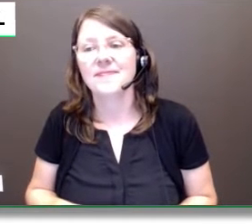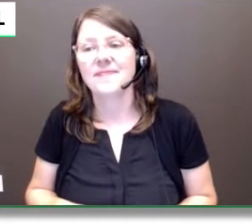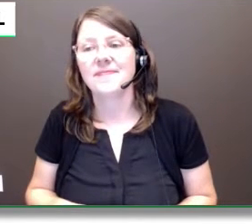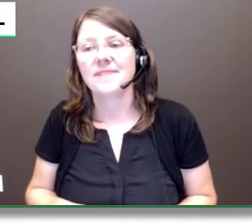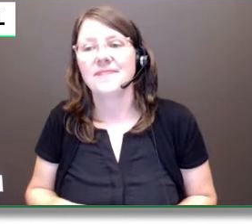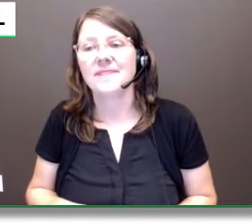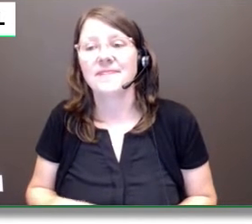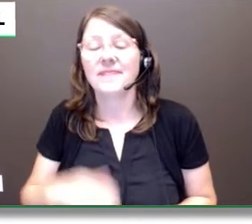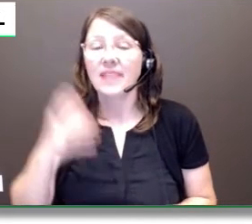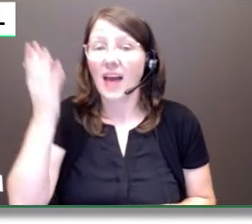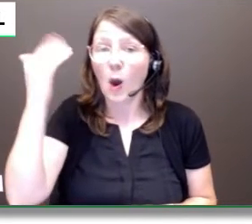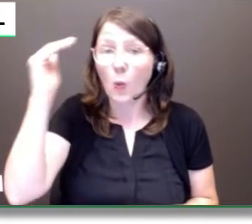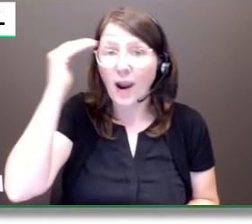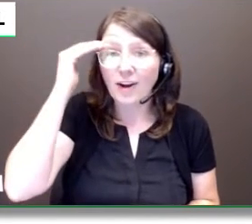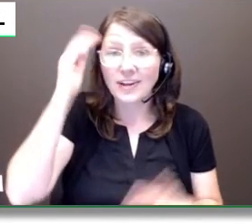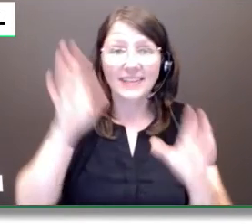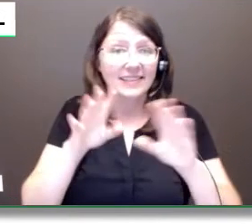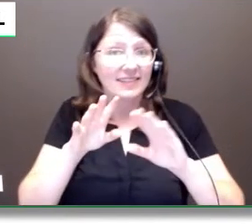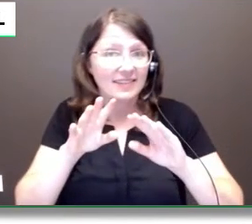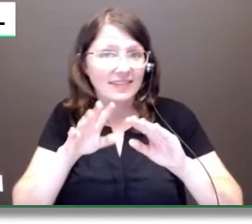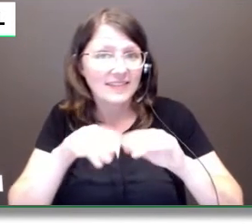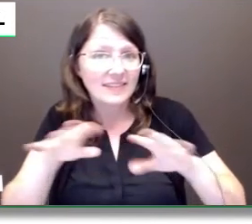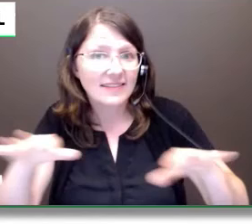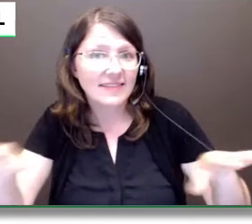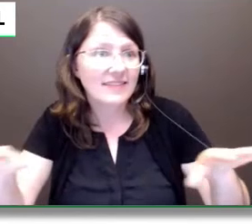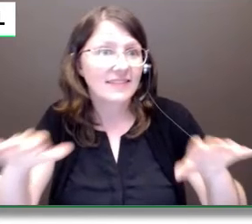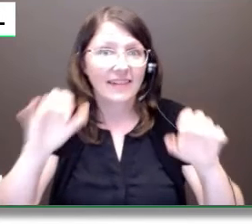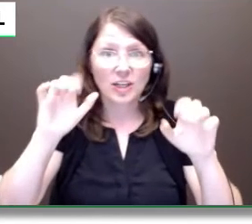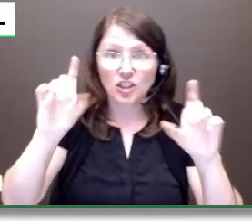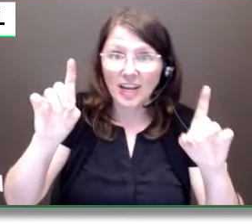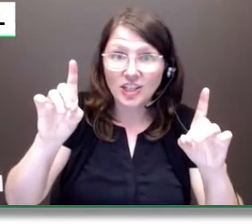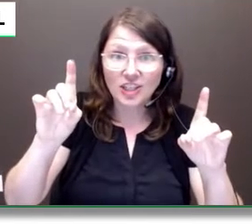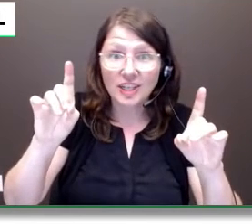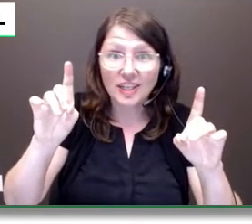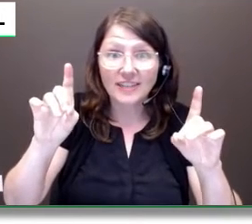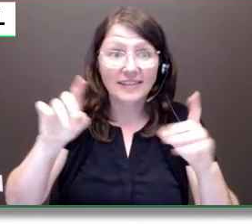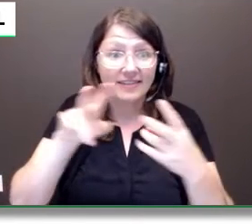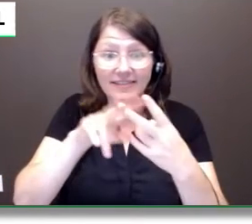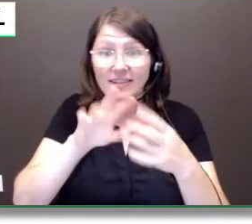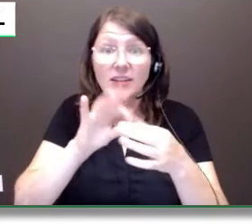inclusion, um accessibility and for kind of a lot of people on our panel in the